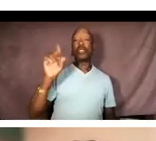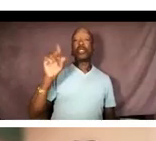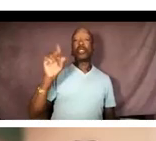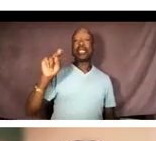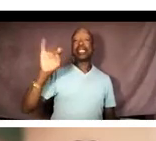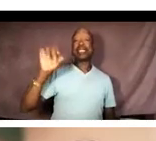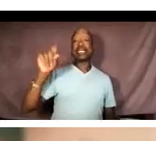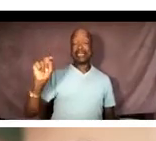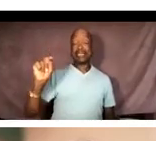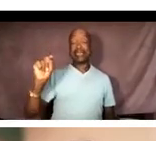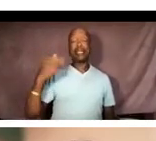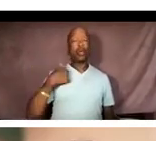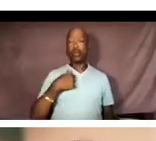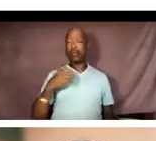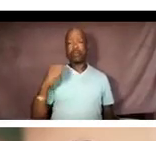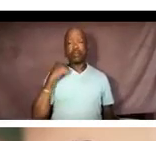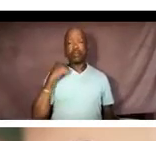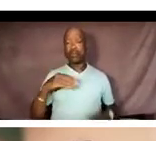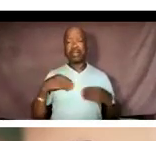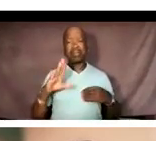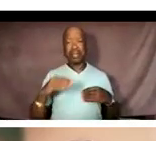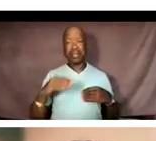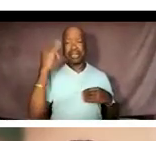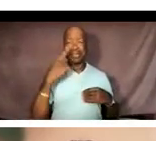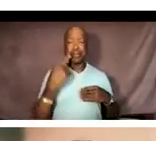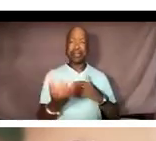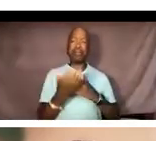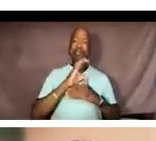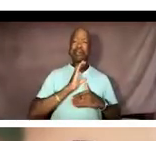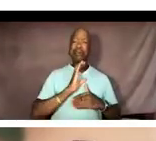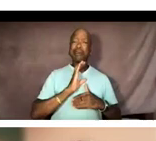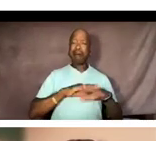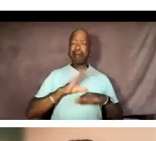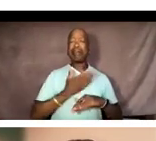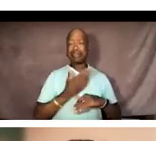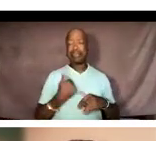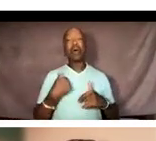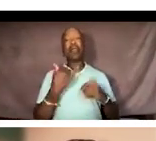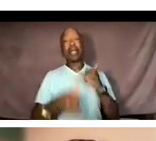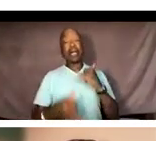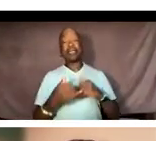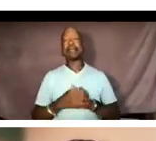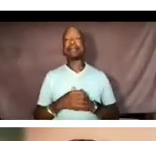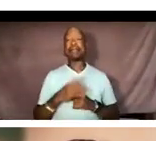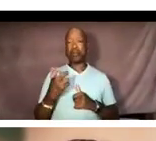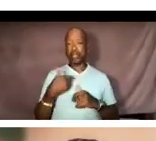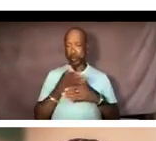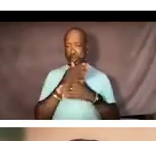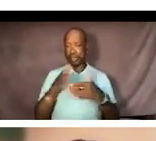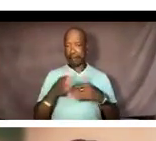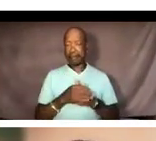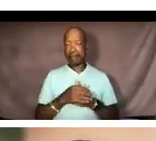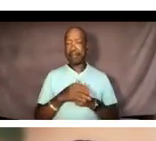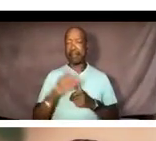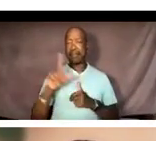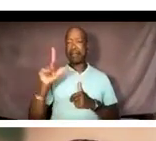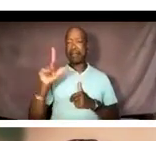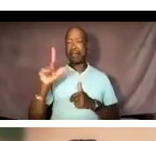that is not going to work um and lastly I just wanted to share a link that dropped today that